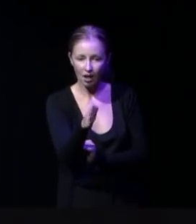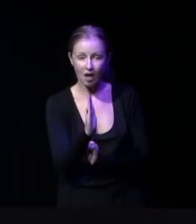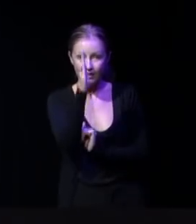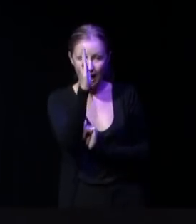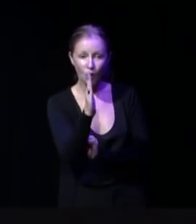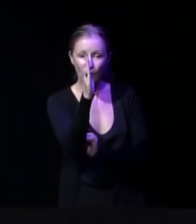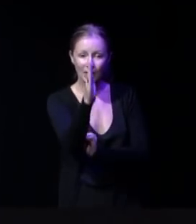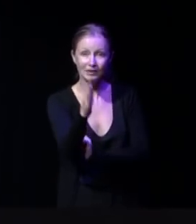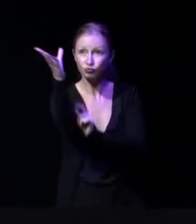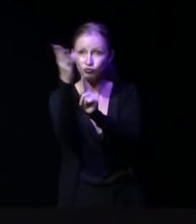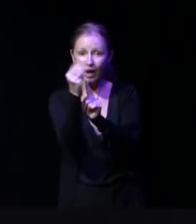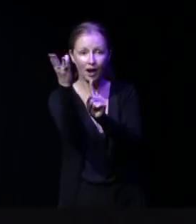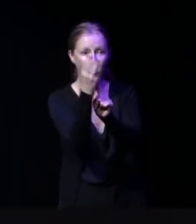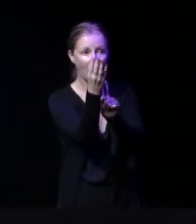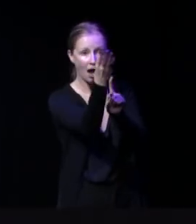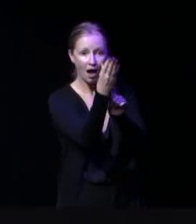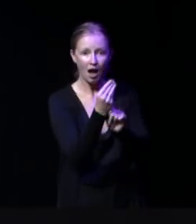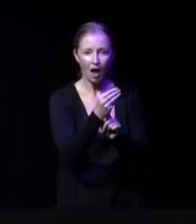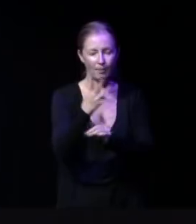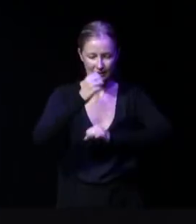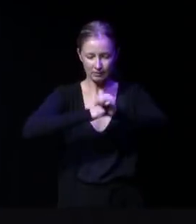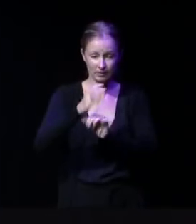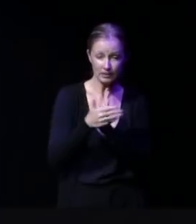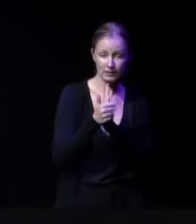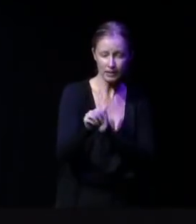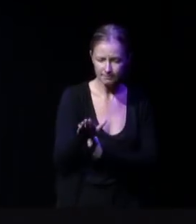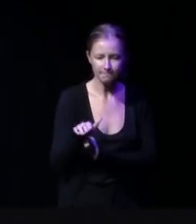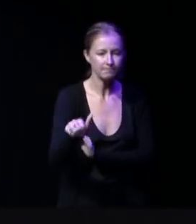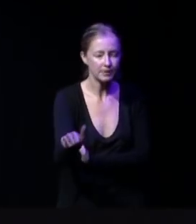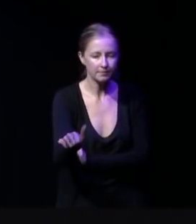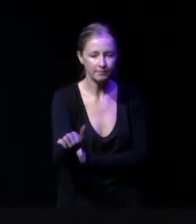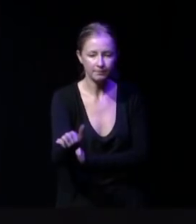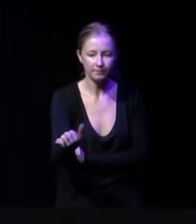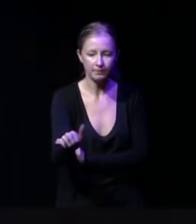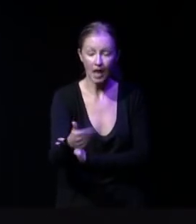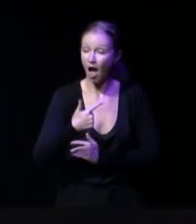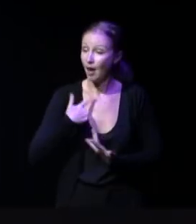and mechanisms suggesting ingenuity, skill, competence. I have been especially delighted